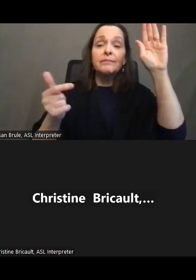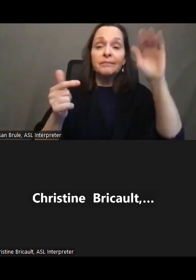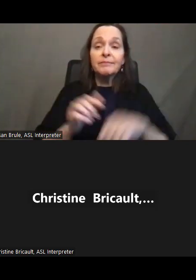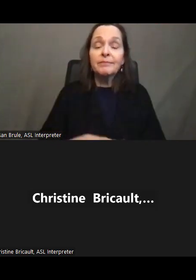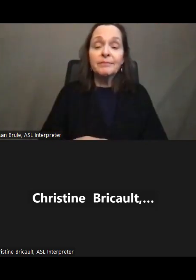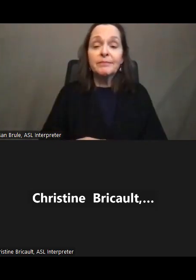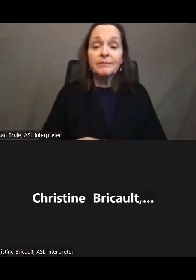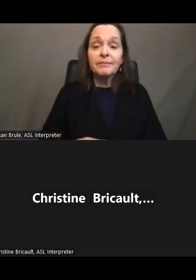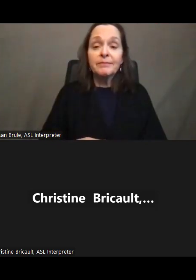Jeffrey, are you there?